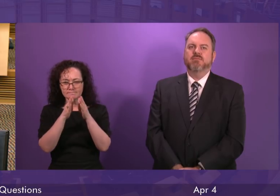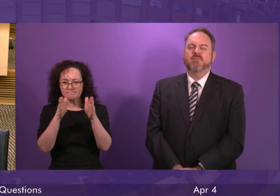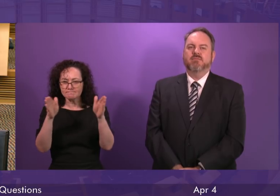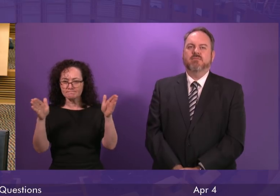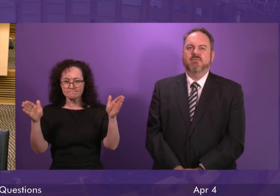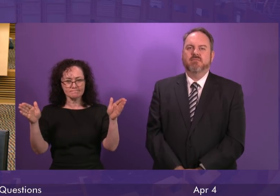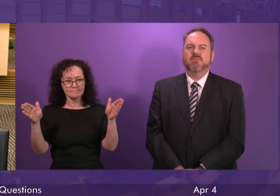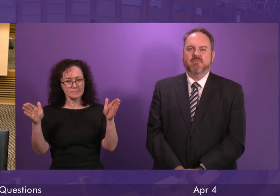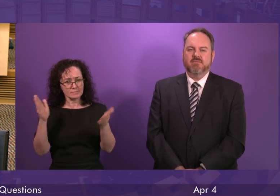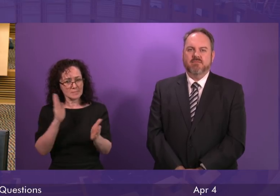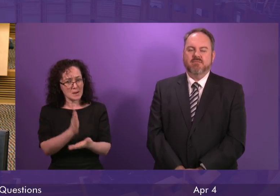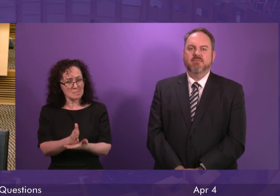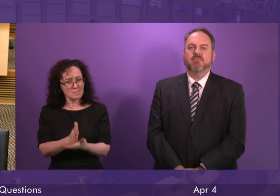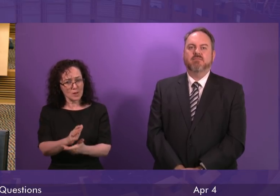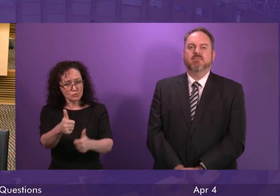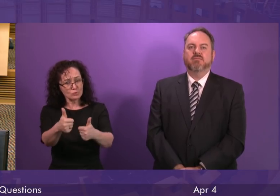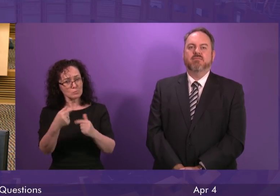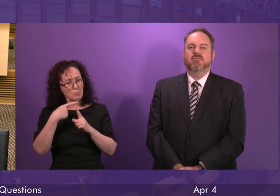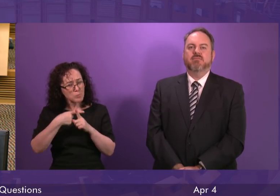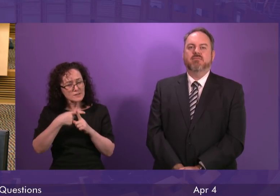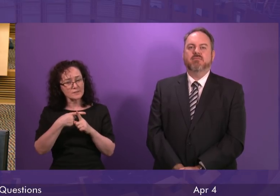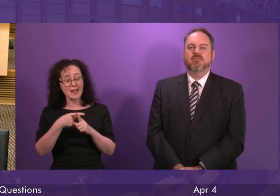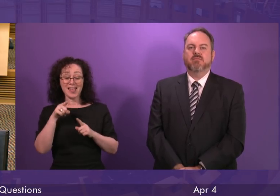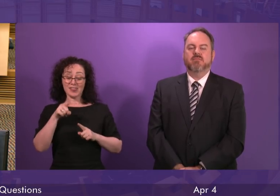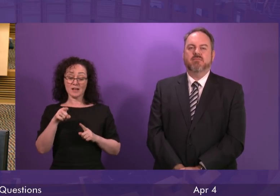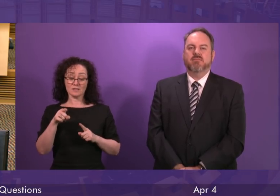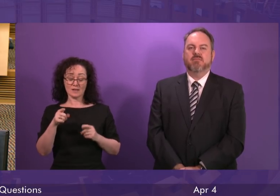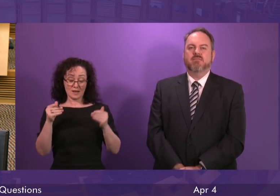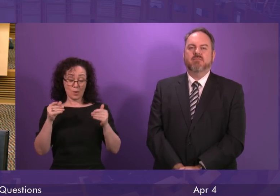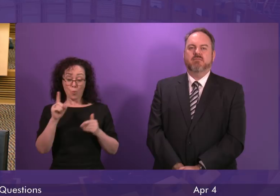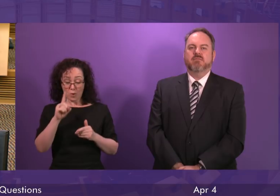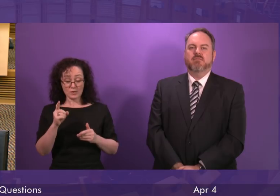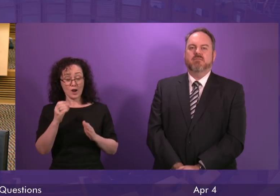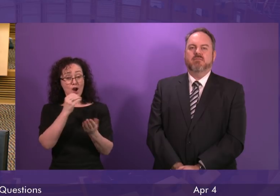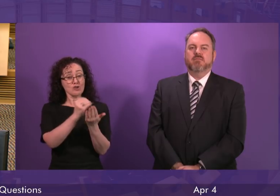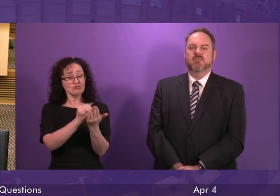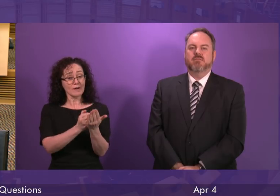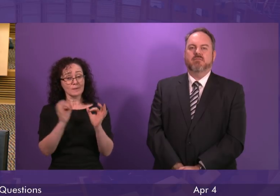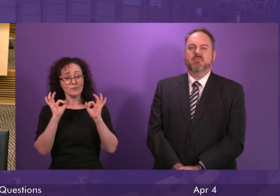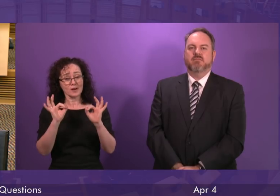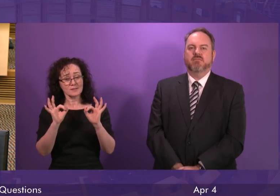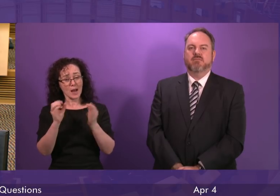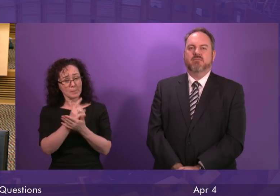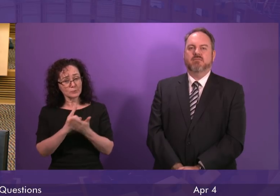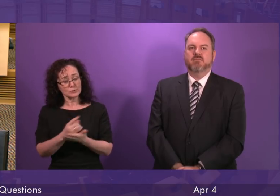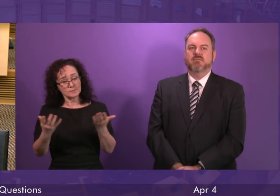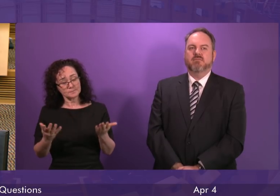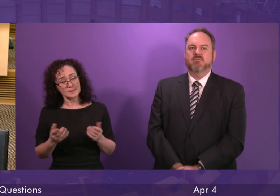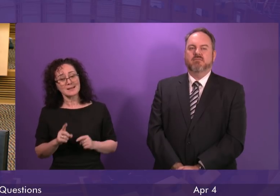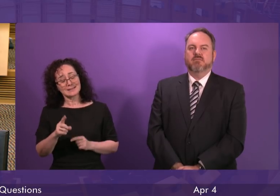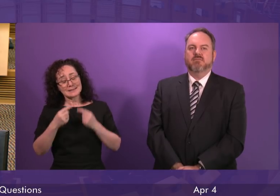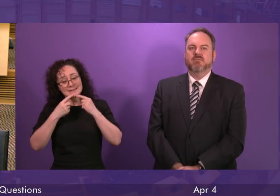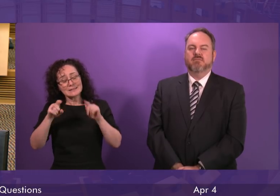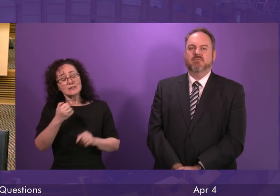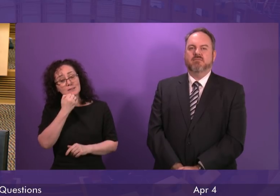Those are good things and exactly what curriculum for excellence is designed to achieve.